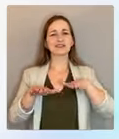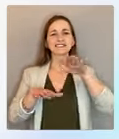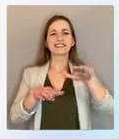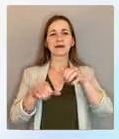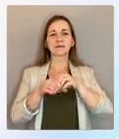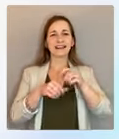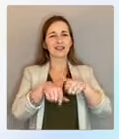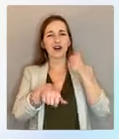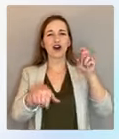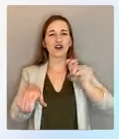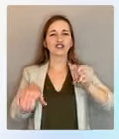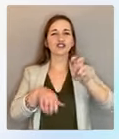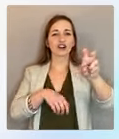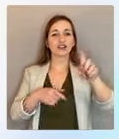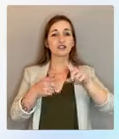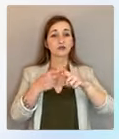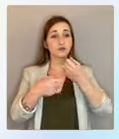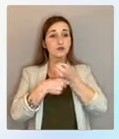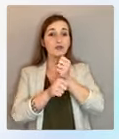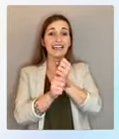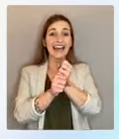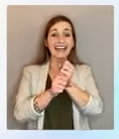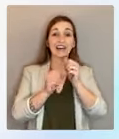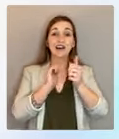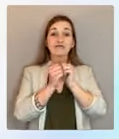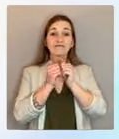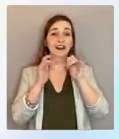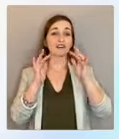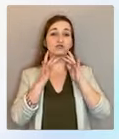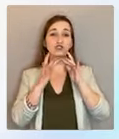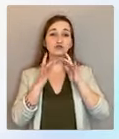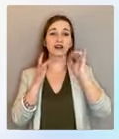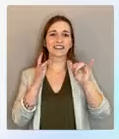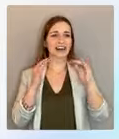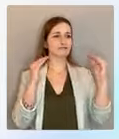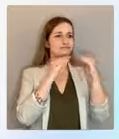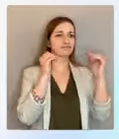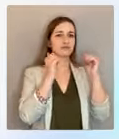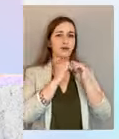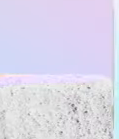to create a virtual sport that's on the same level as a physical sport,